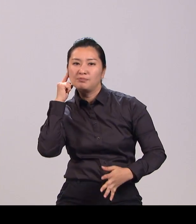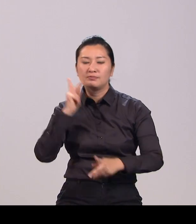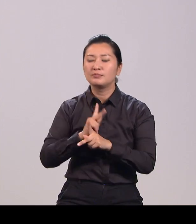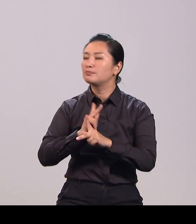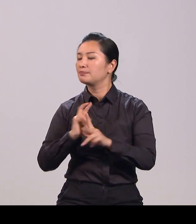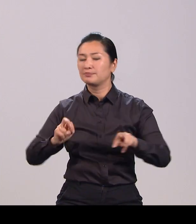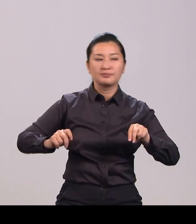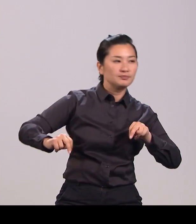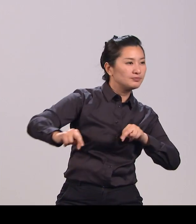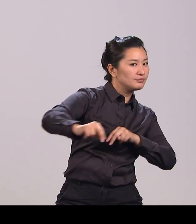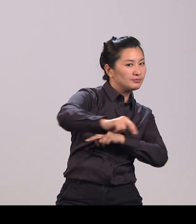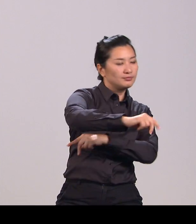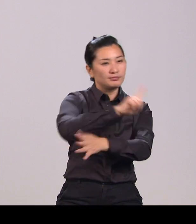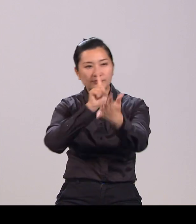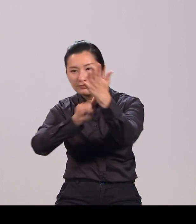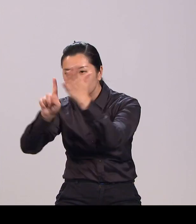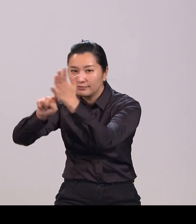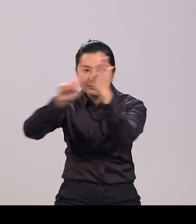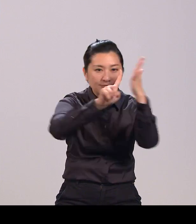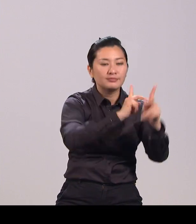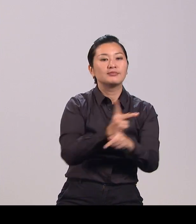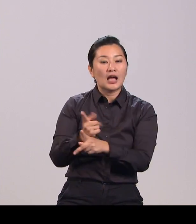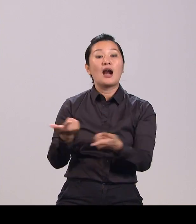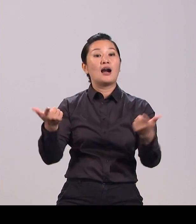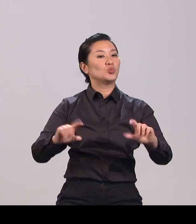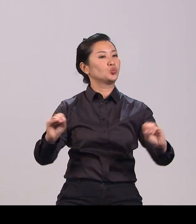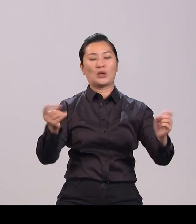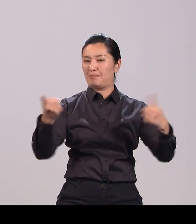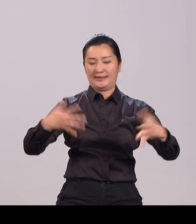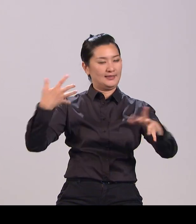Fortunately, we have not been attacked so far.